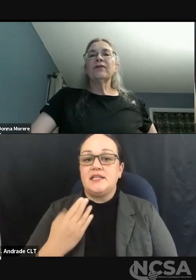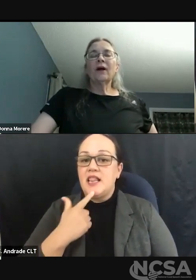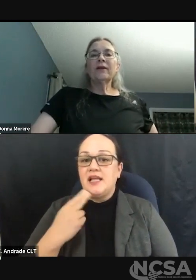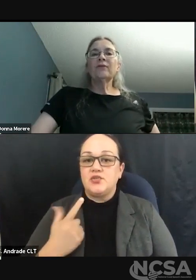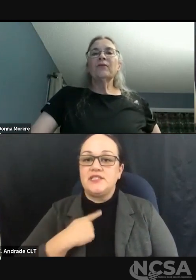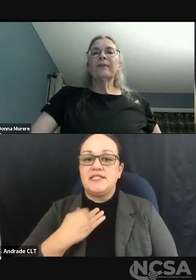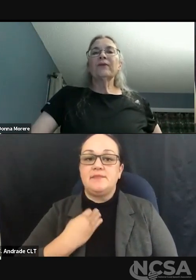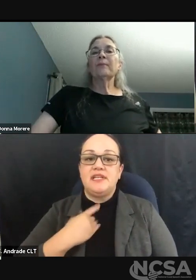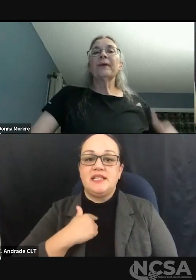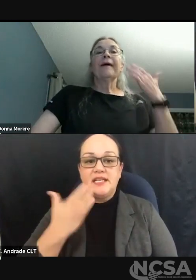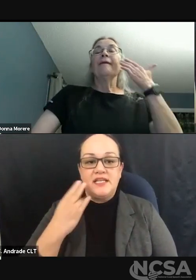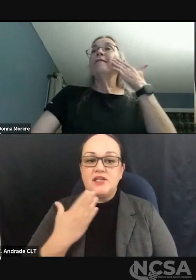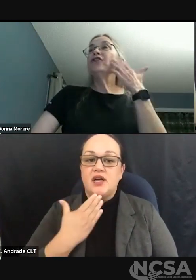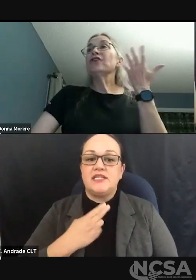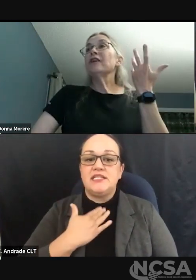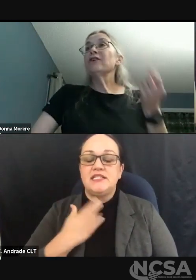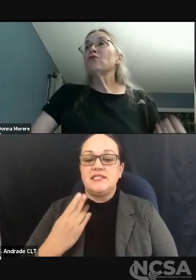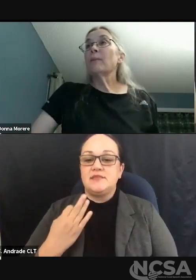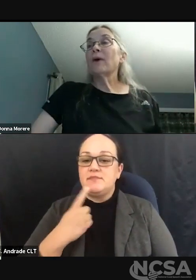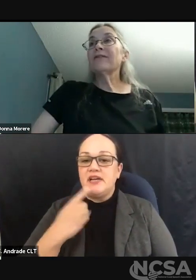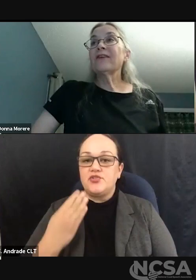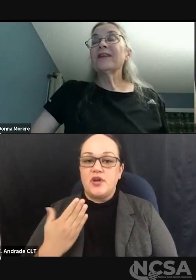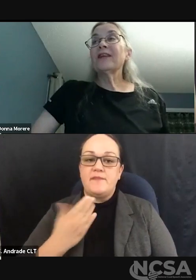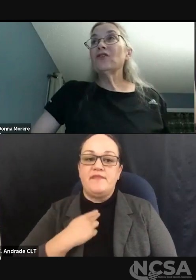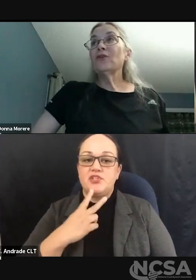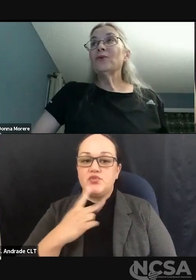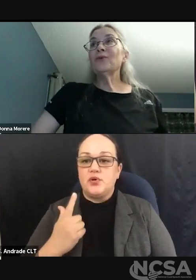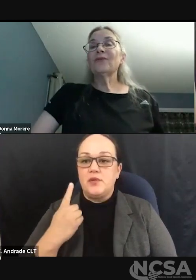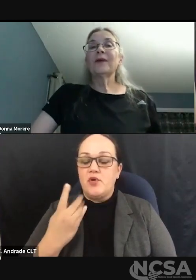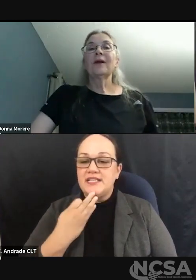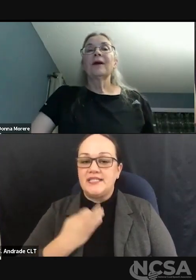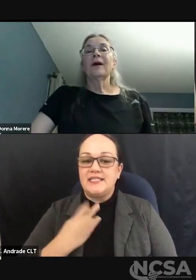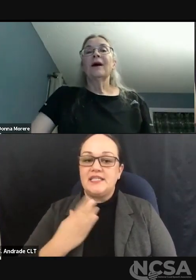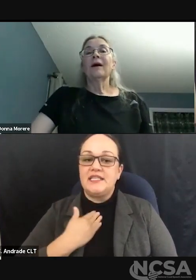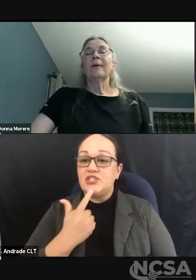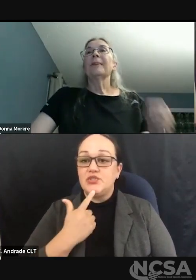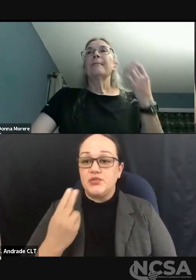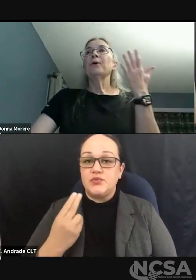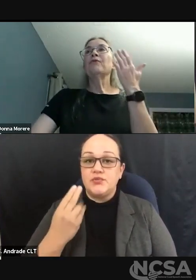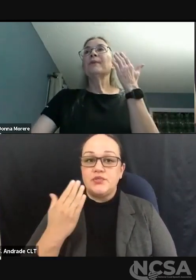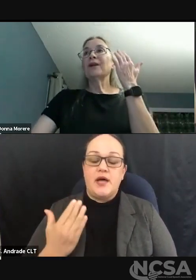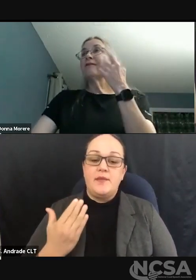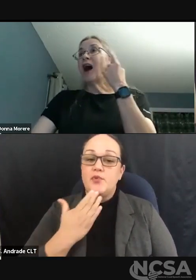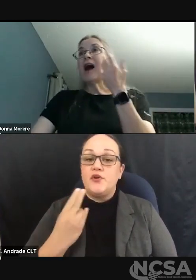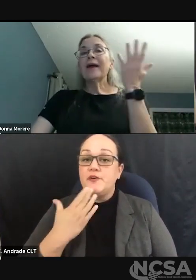Autism Spectrum, Vision, and visual processing issues. Movement of the eyes